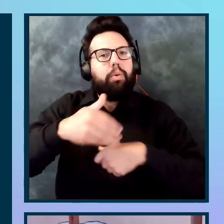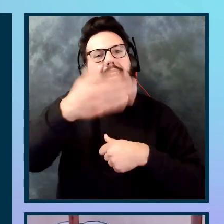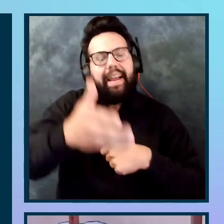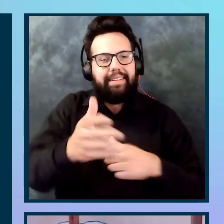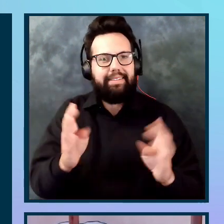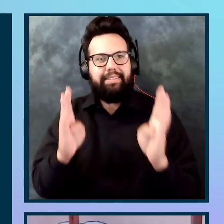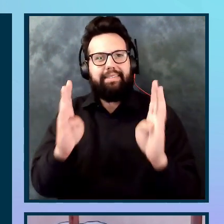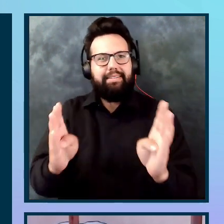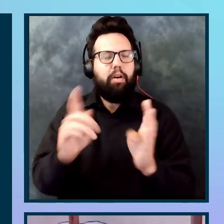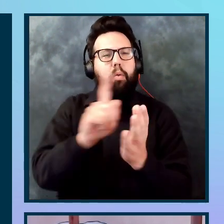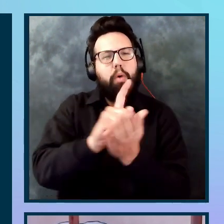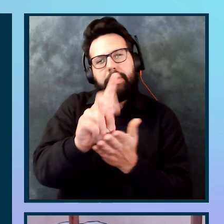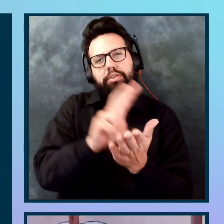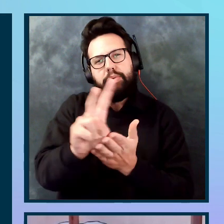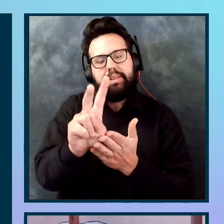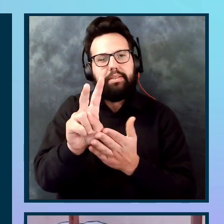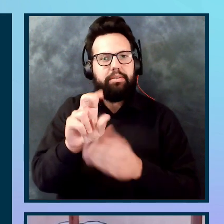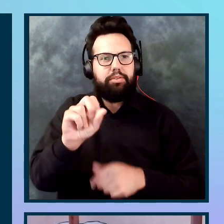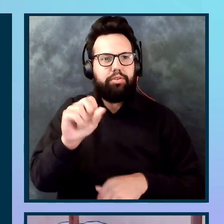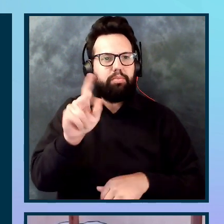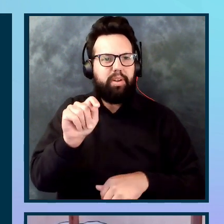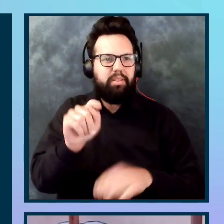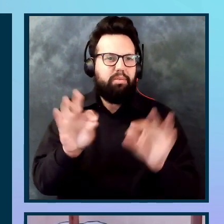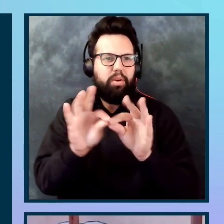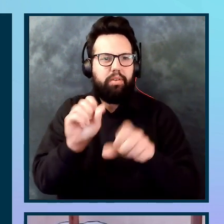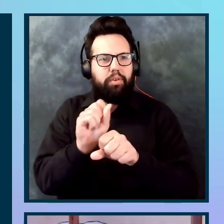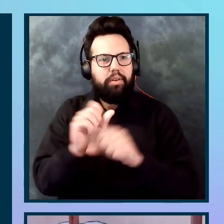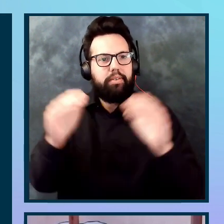You could try to create an accessible design system and component library if you don't already have that.